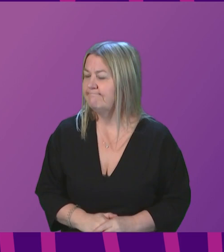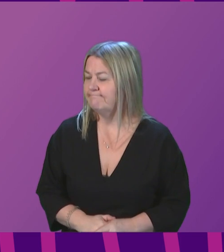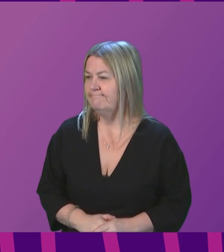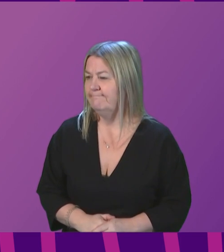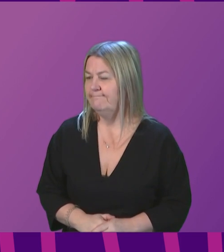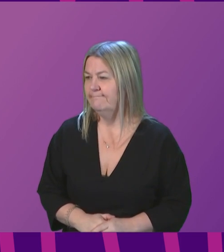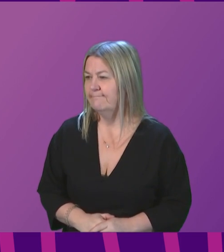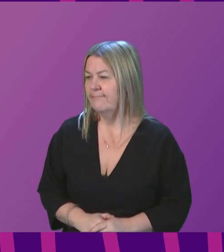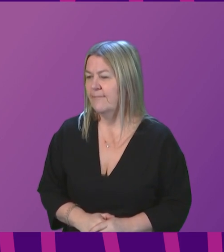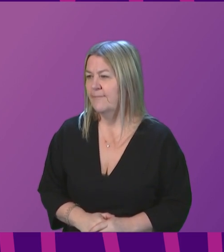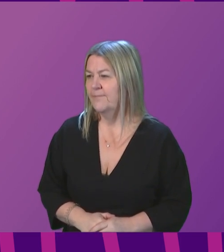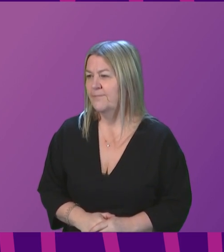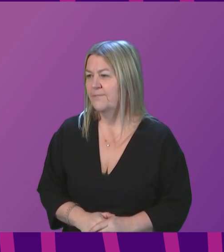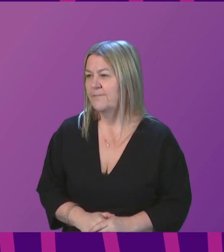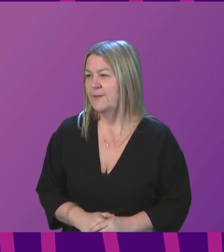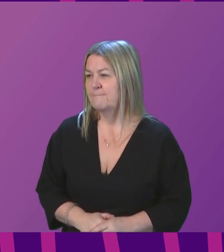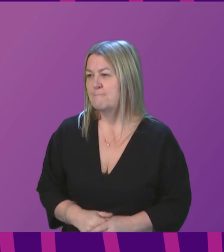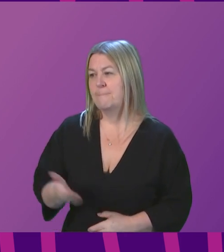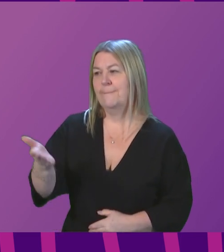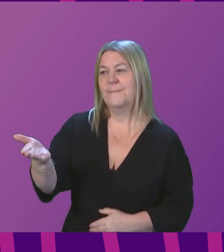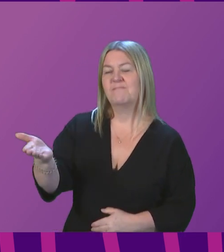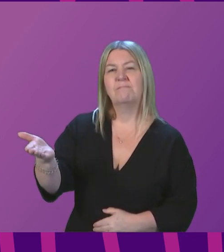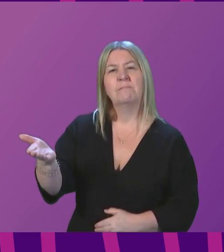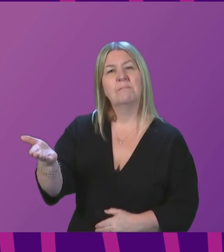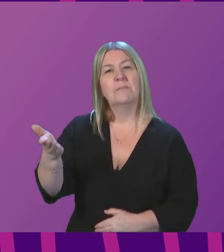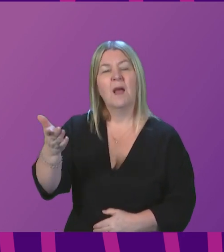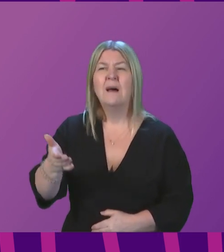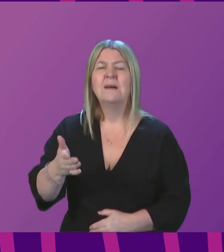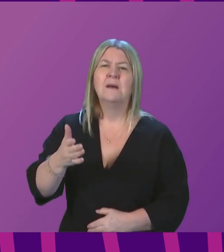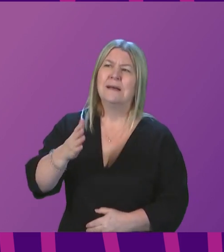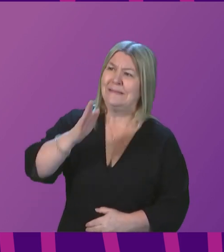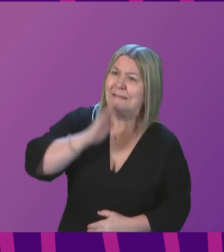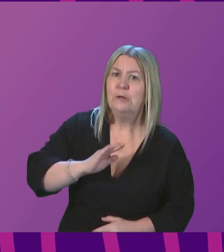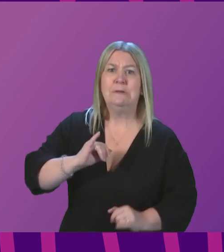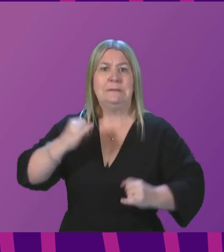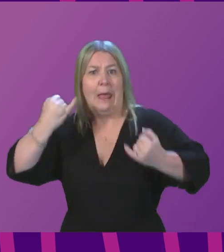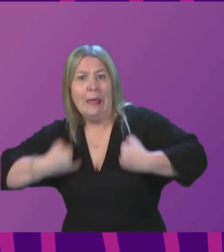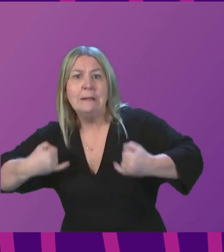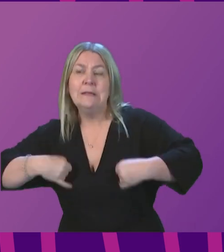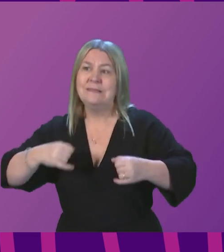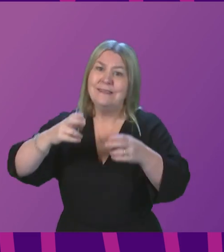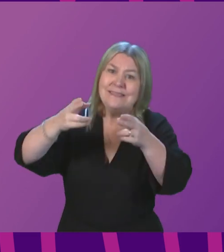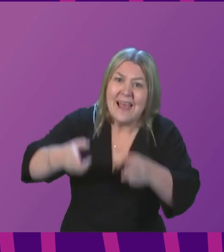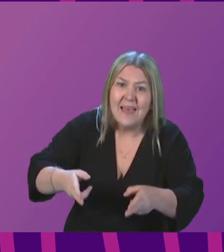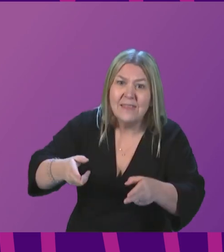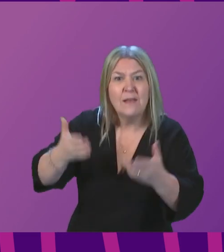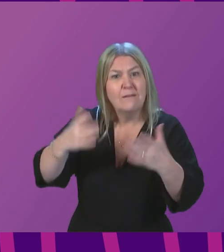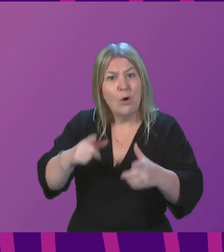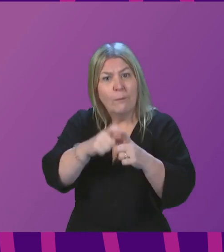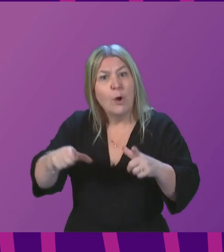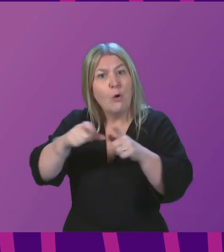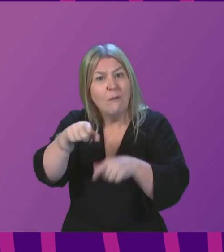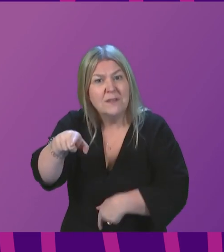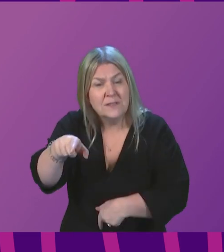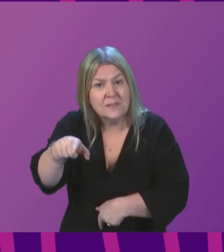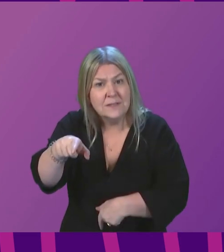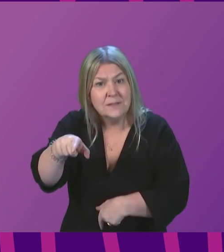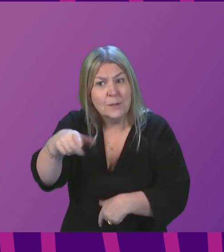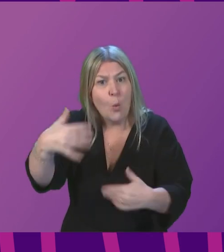Serious illness and death come not only from Covid; they come from restrictions being put